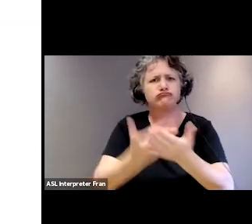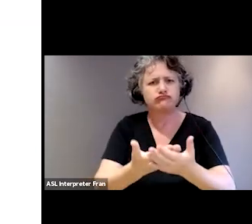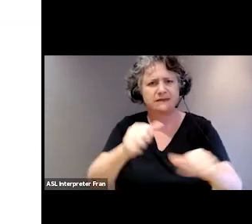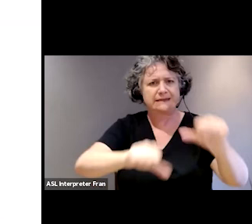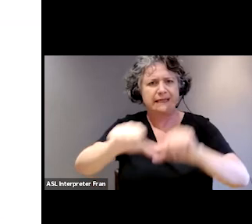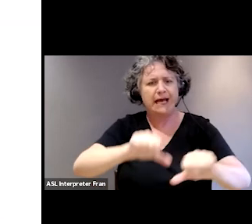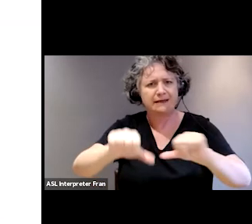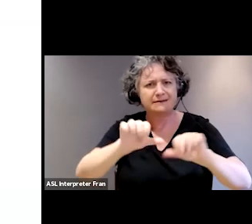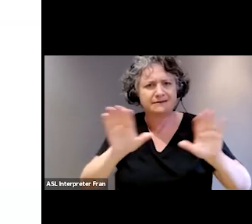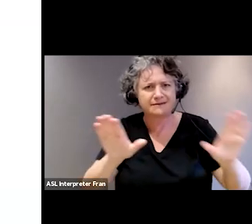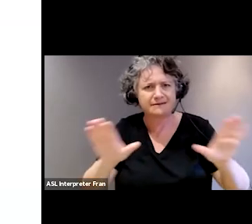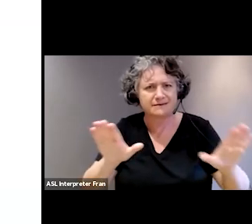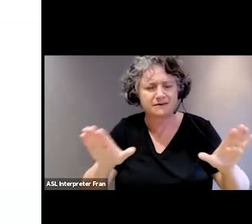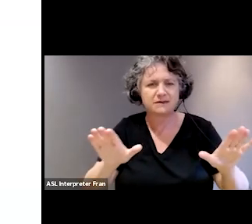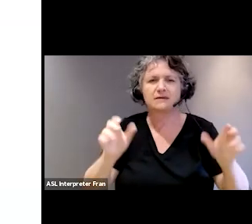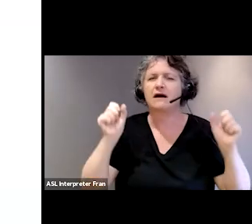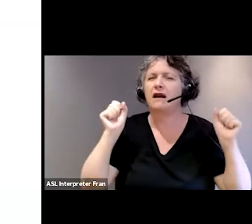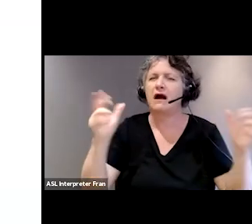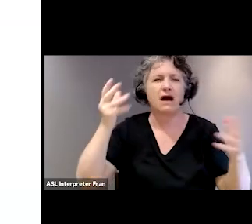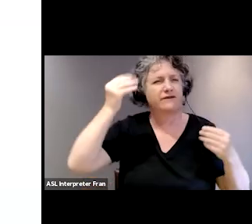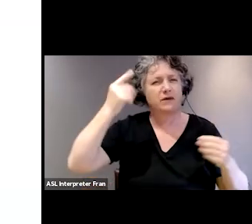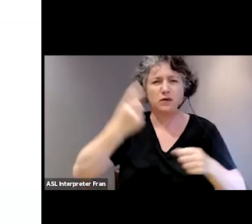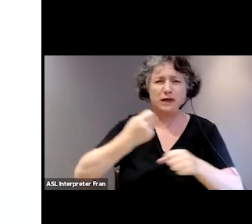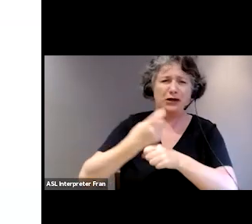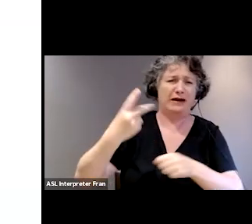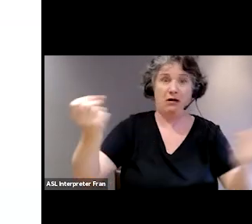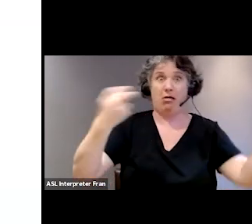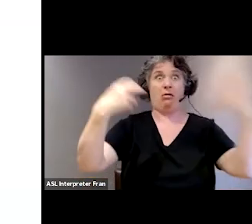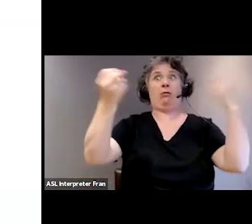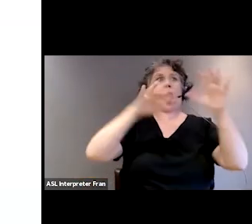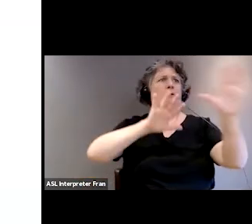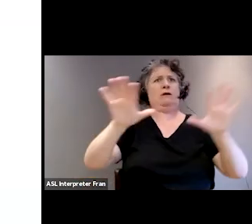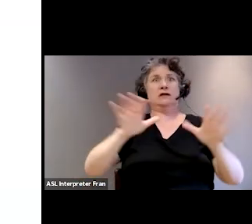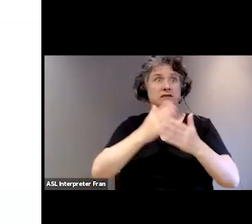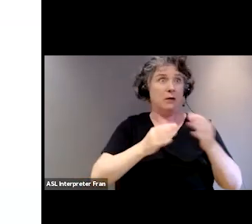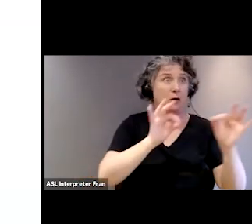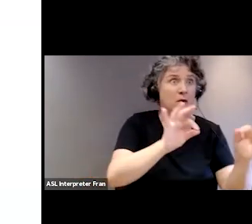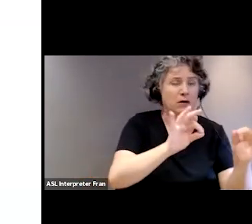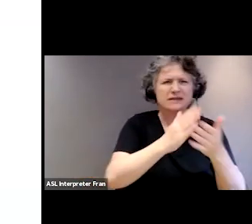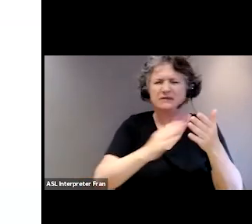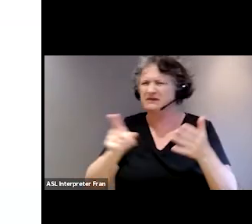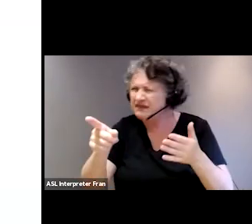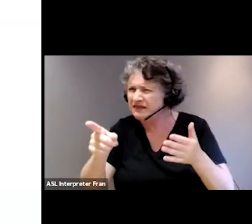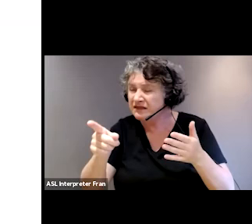No, this light is titled help prevent the spread of misinformation. And there are images here of individuals playing telephone, which is kind of how misinformation can